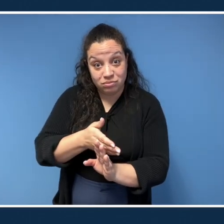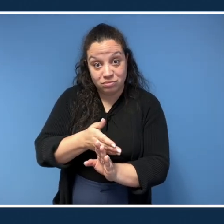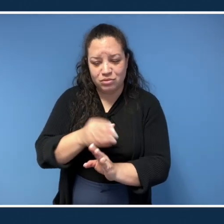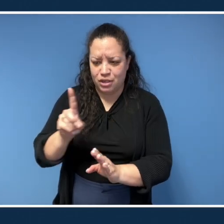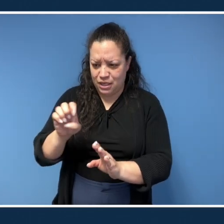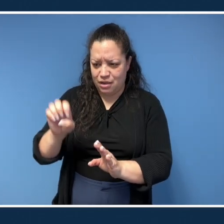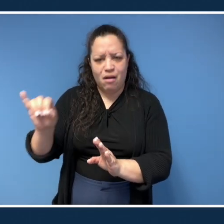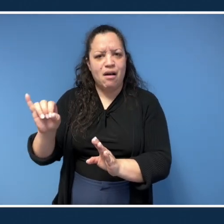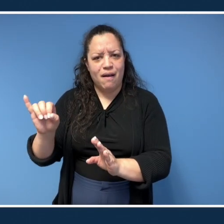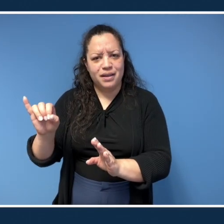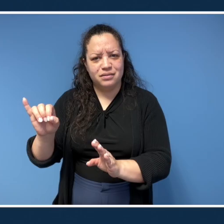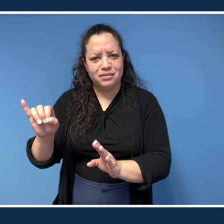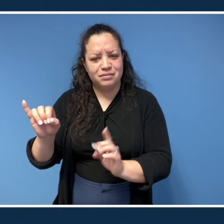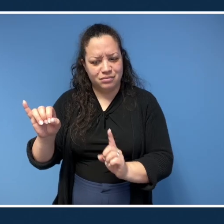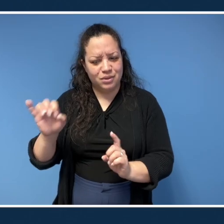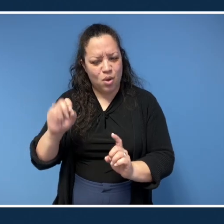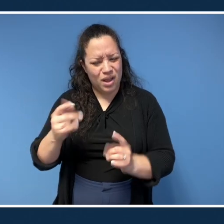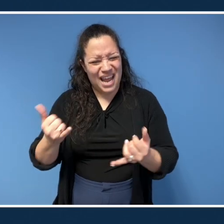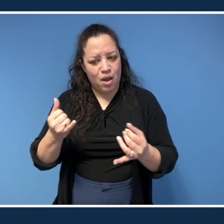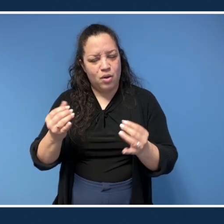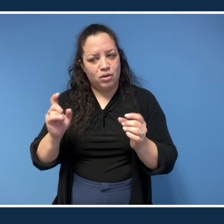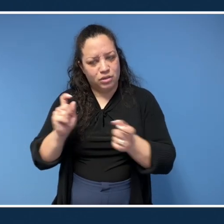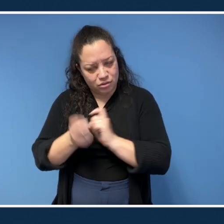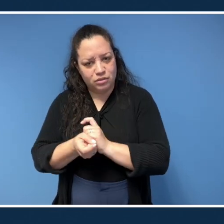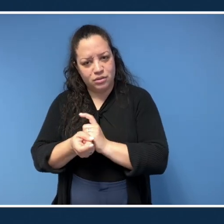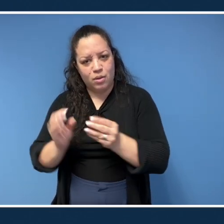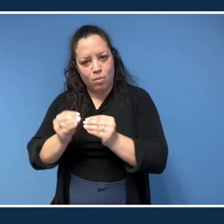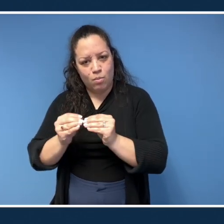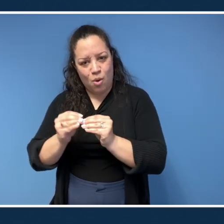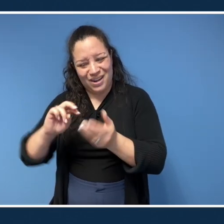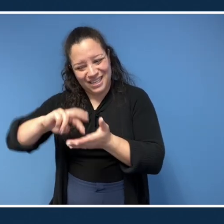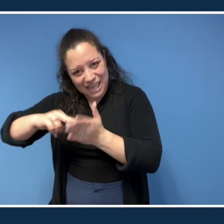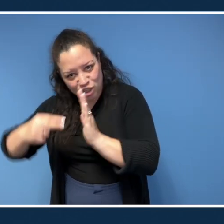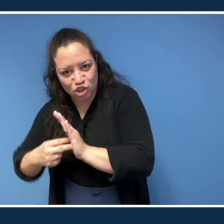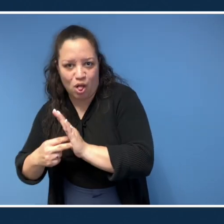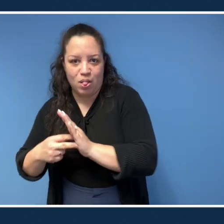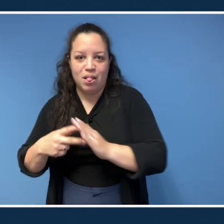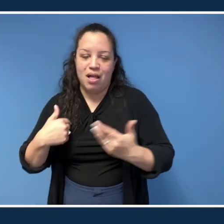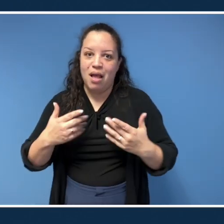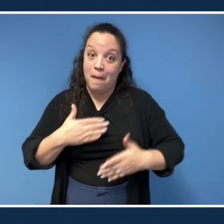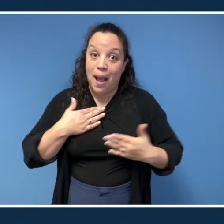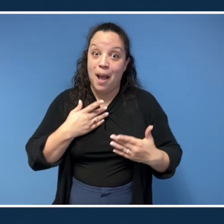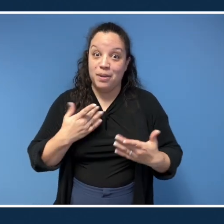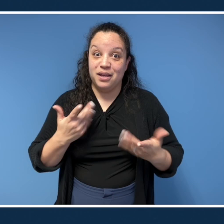I think we need to get a little bit more intentional. And I appreciate that you had Denise myself and centred the Mi'kmaq and